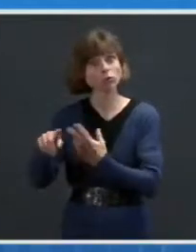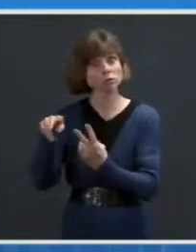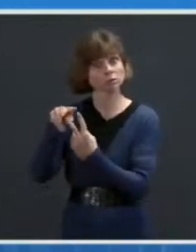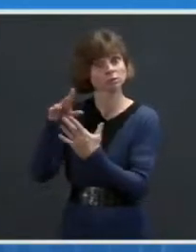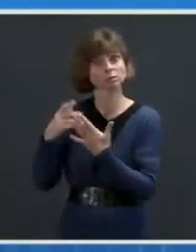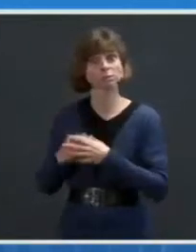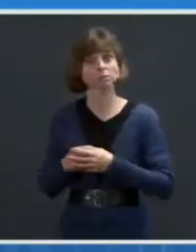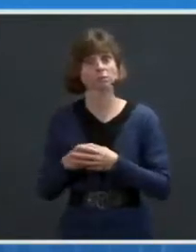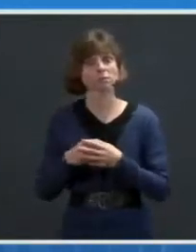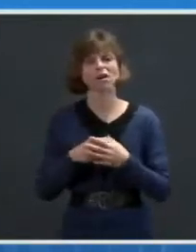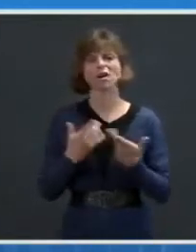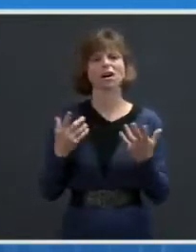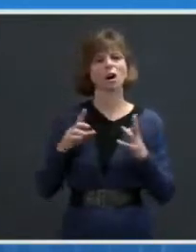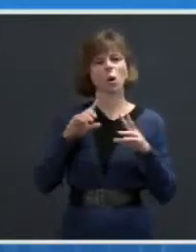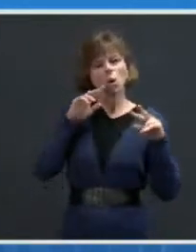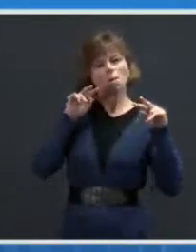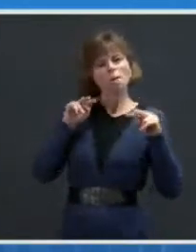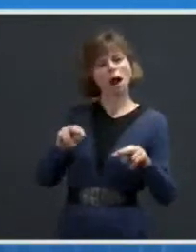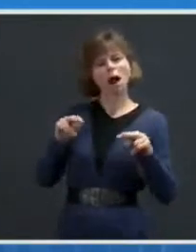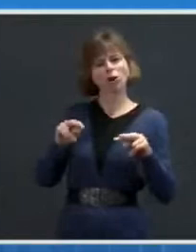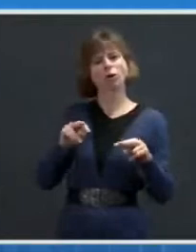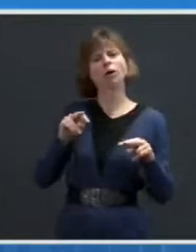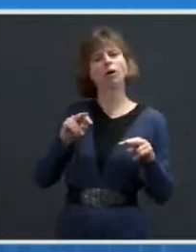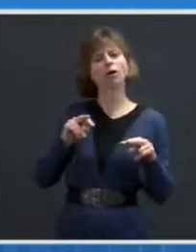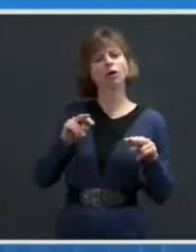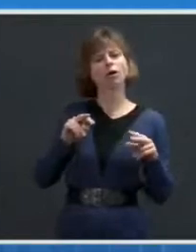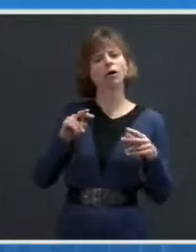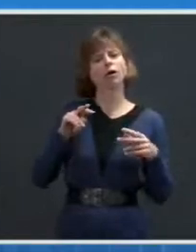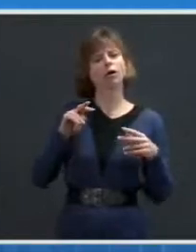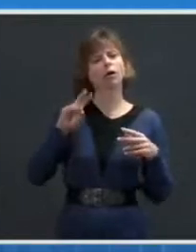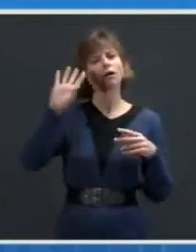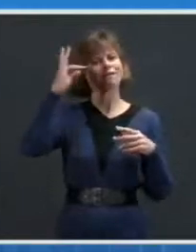HARDER TO REACH COMMUNITIES. I KNOW YOU HAVE SAID THAT IS SOMETHING YOUR MONITORING AND